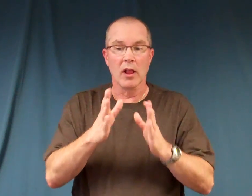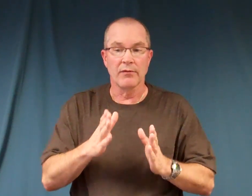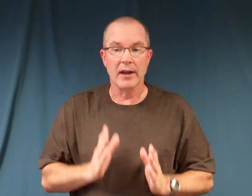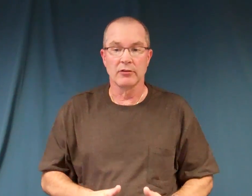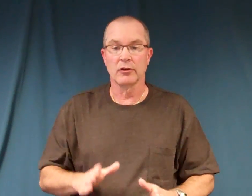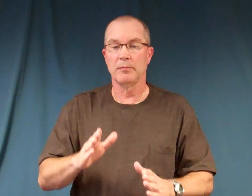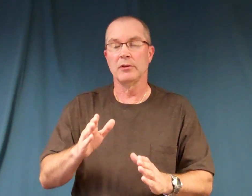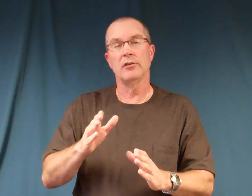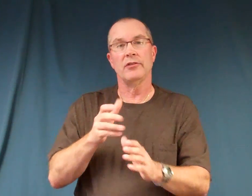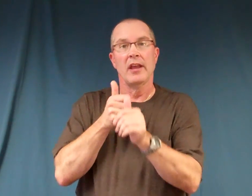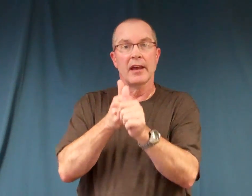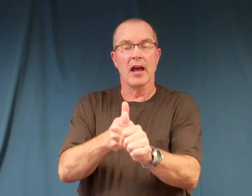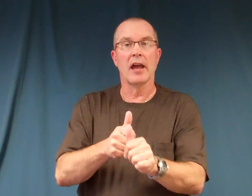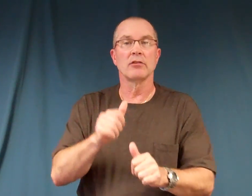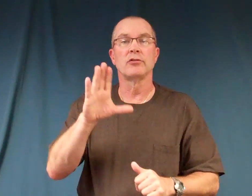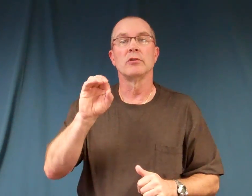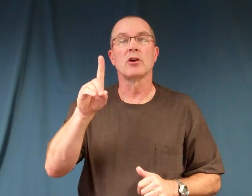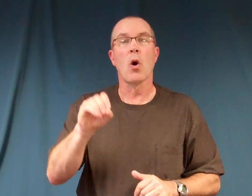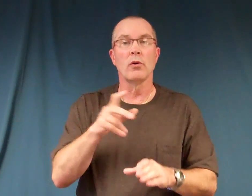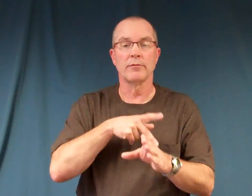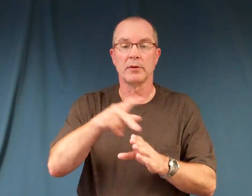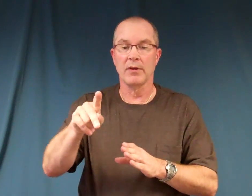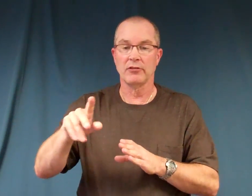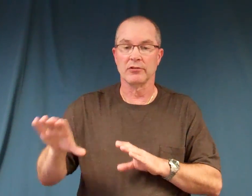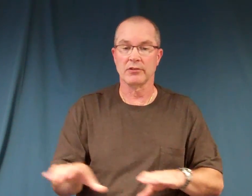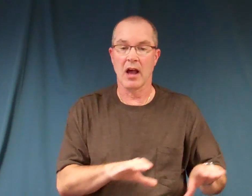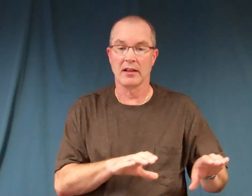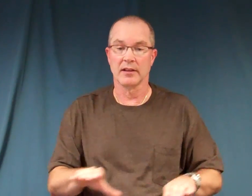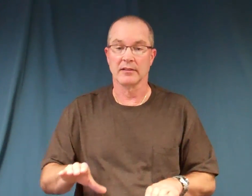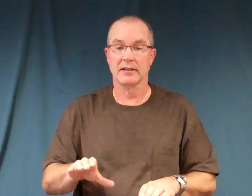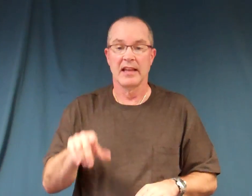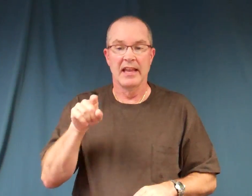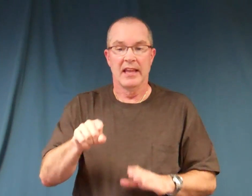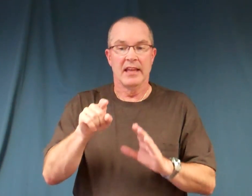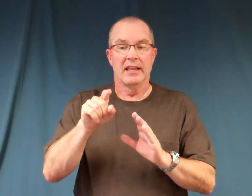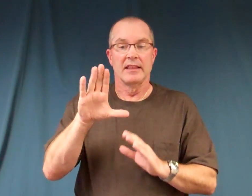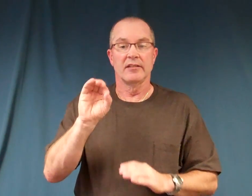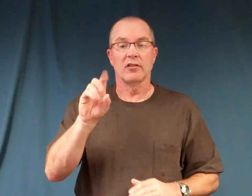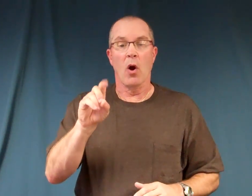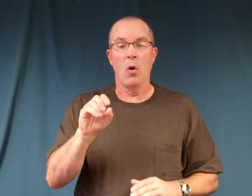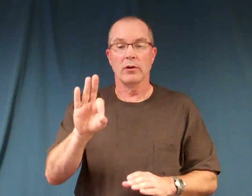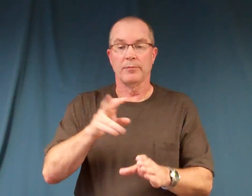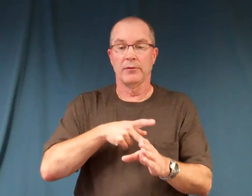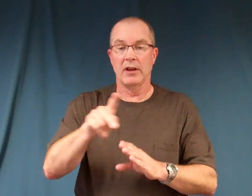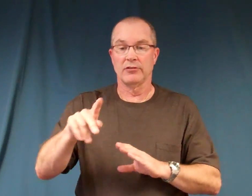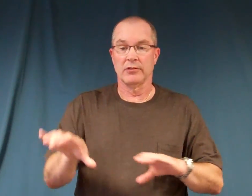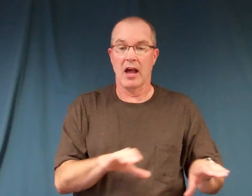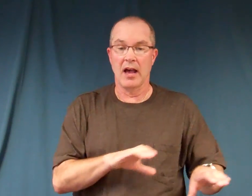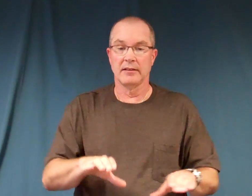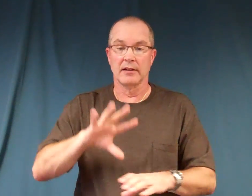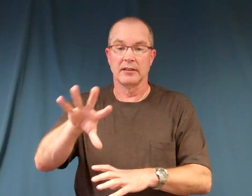Qualified interpreters adhere to a Code of Professional Conduct. This Code of Professional